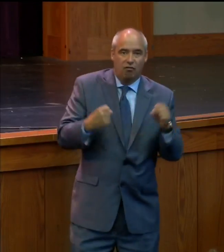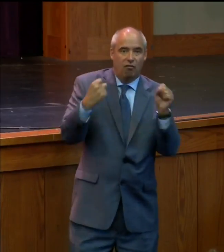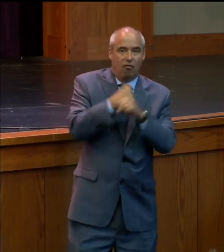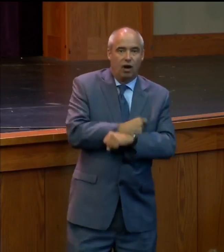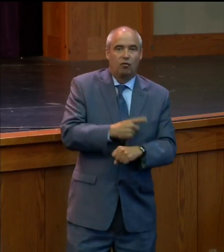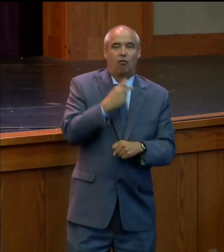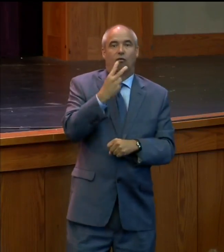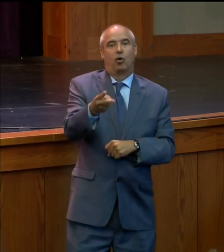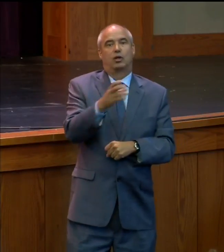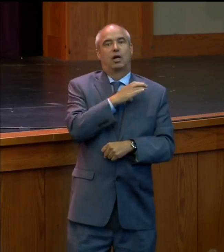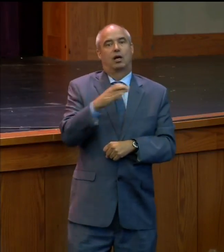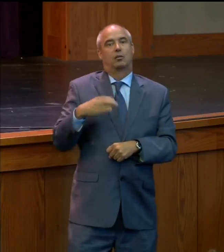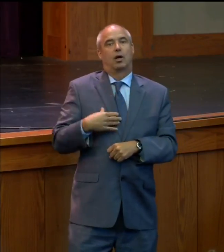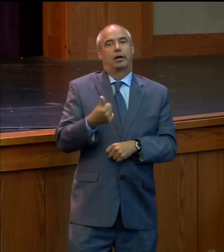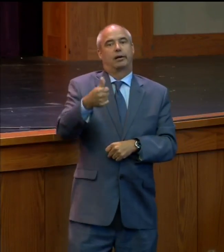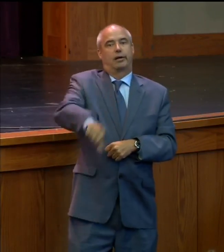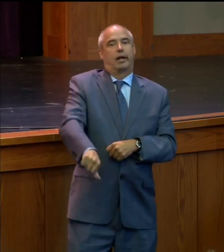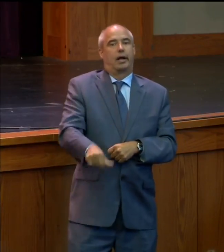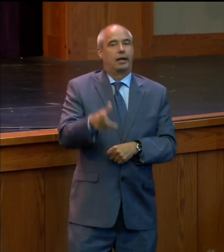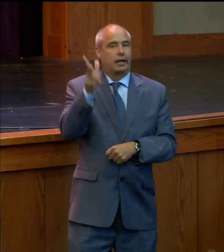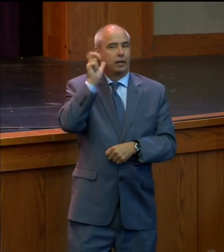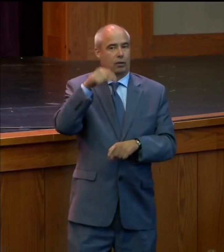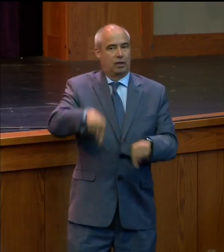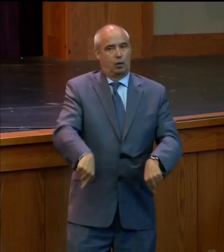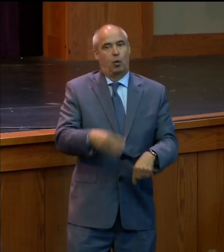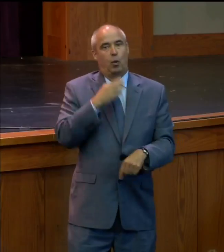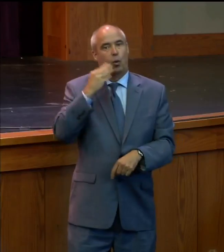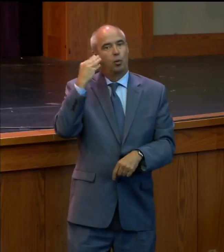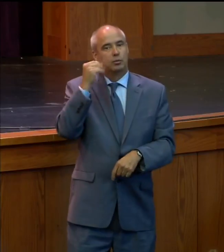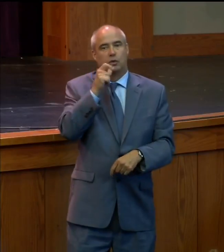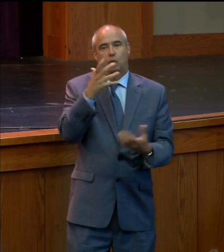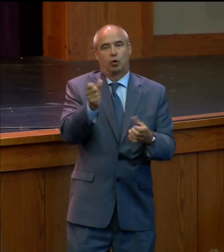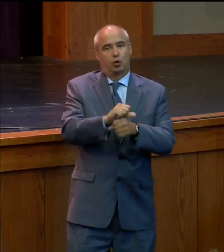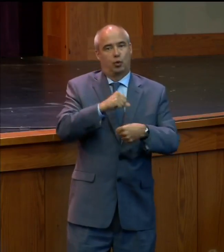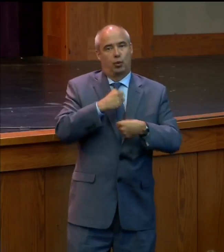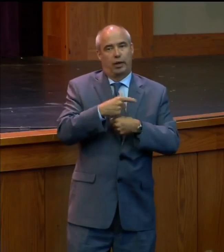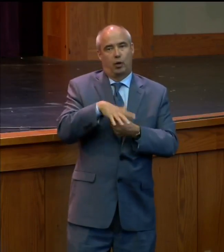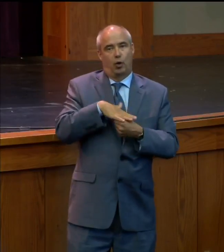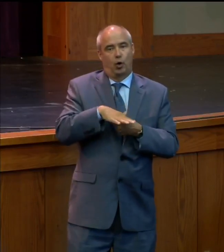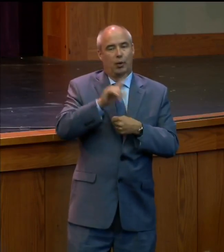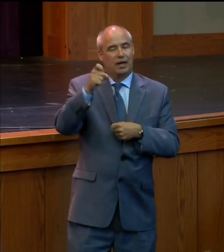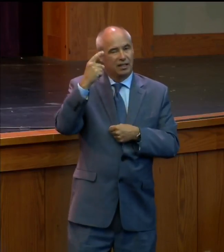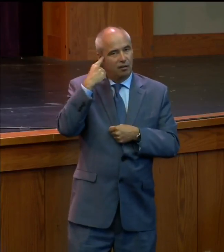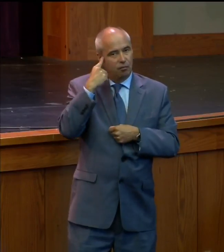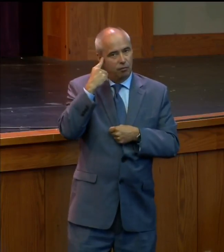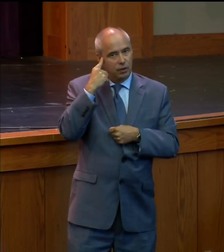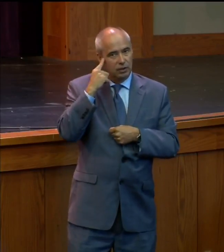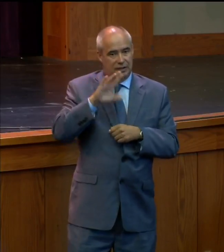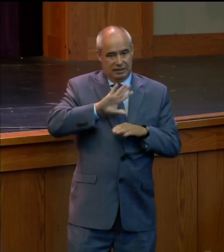CONGRESS TO DENY IT HERE AT HOME.